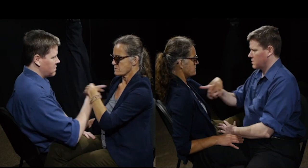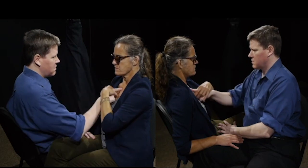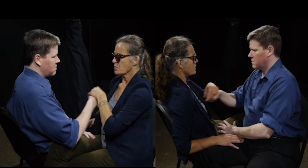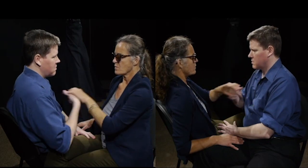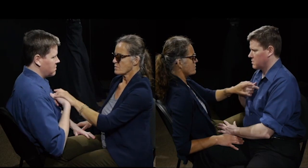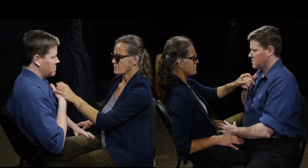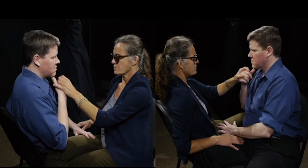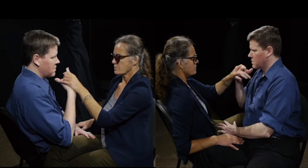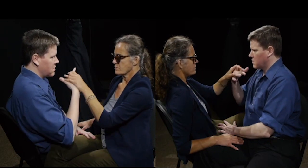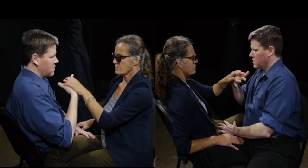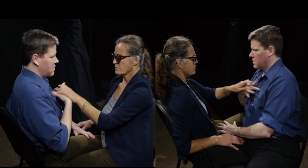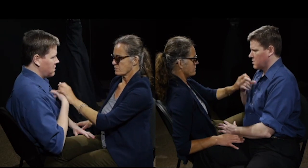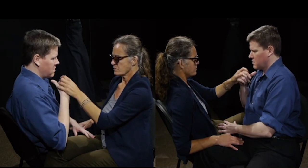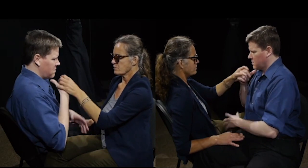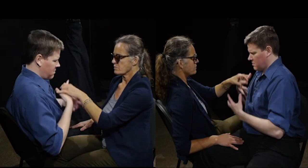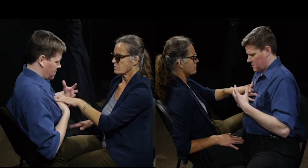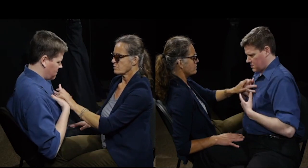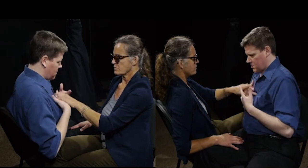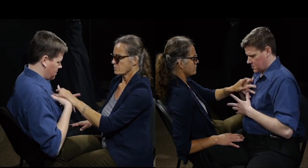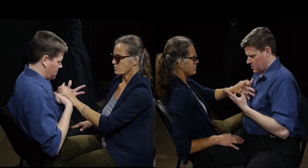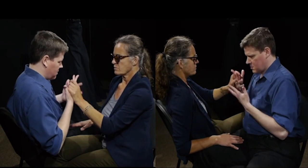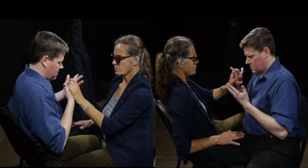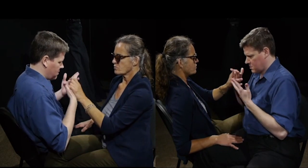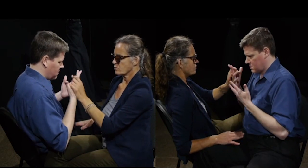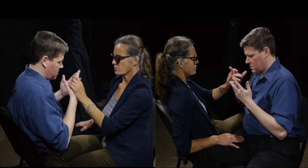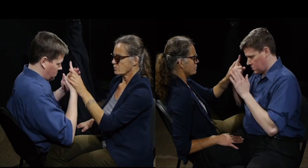can't be borrowed because they don't feel right to us.